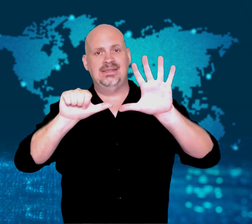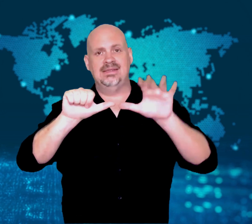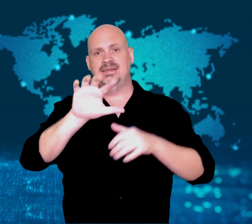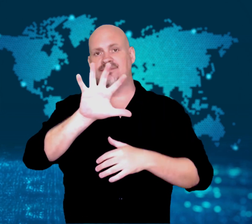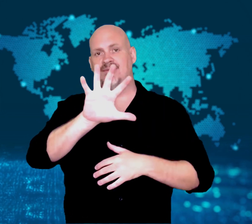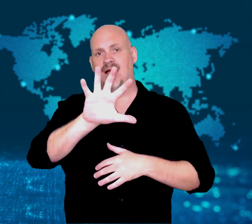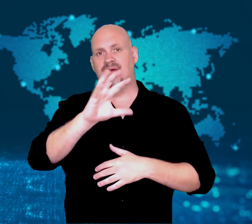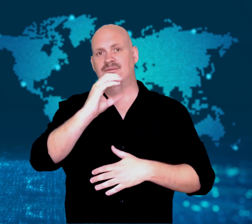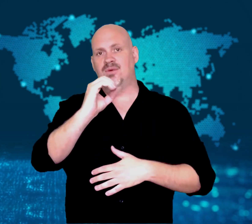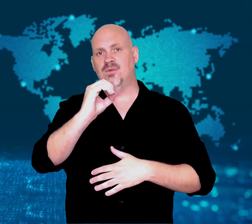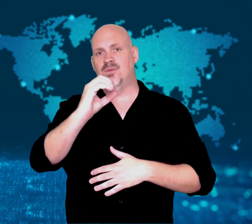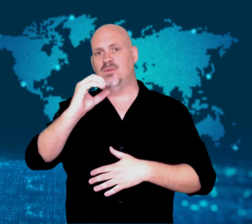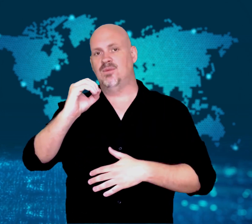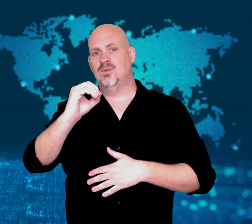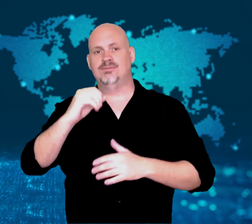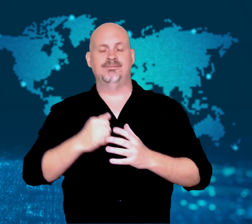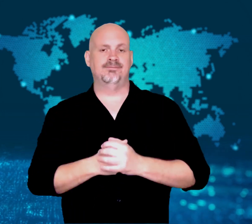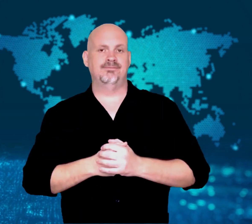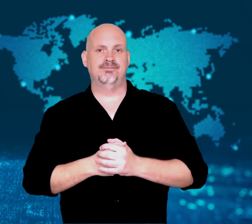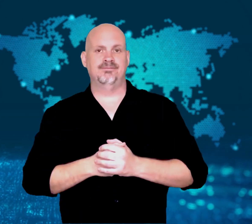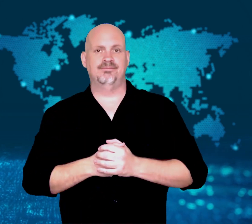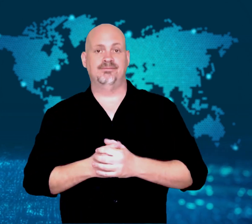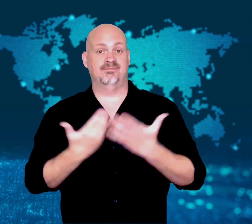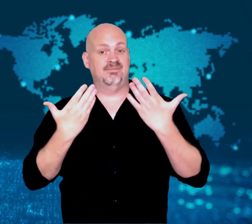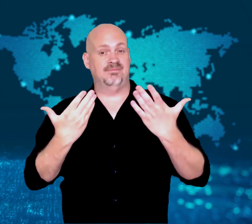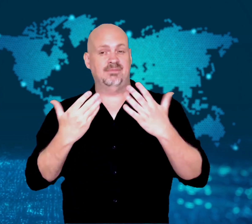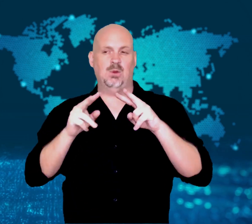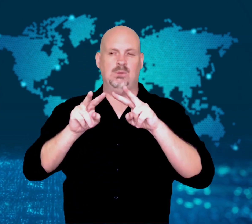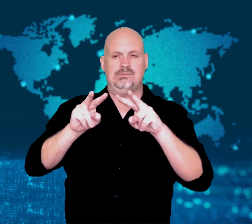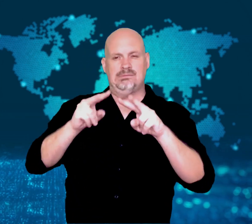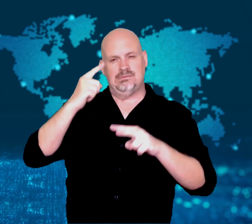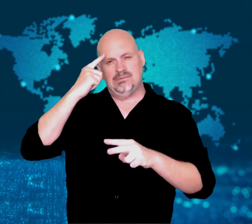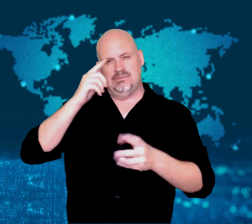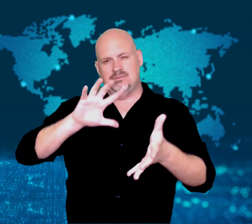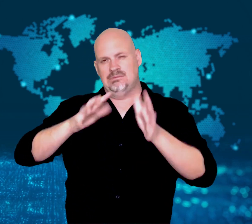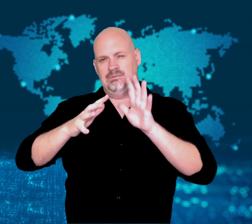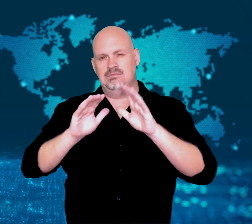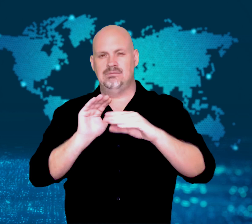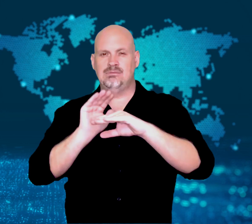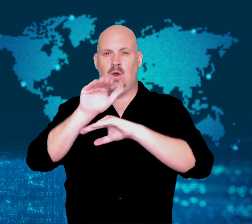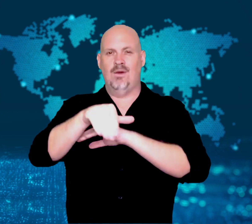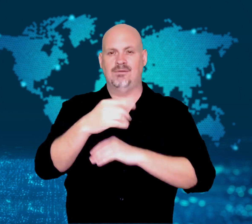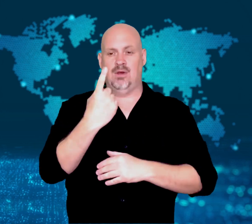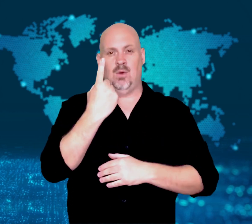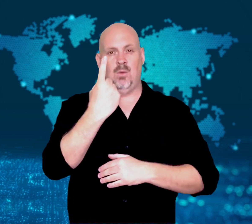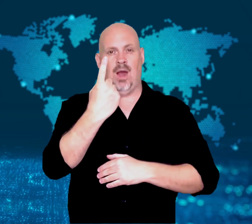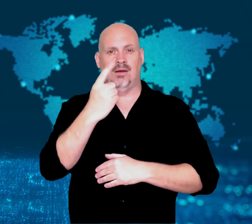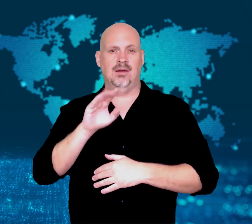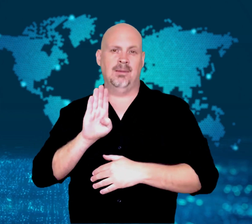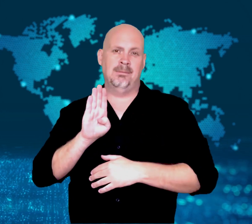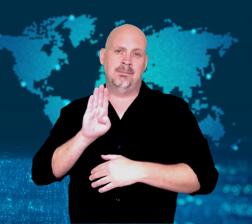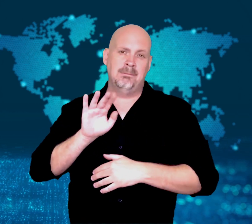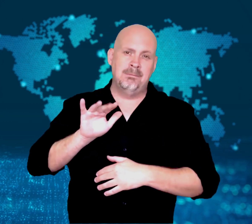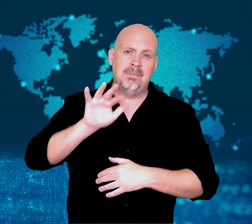in extreme heat. Since 2010, heatwaves have killed more than 6,500 people in India.